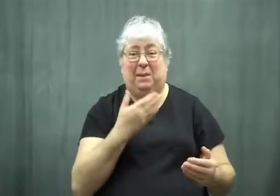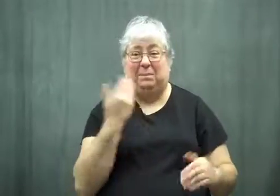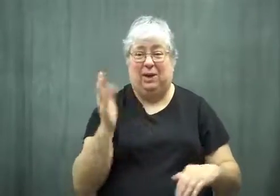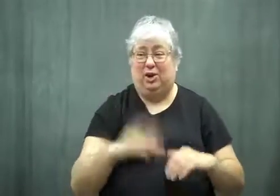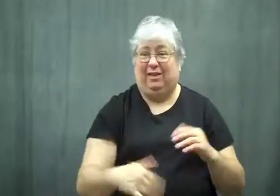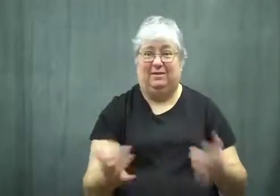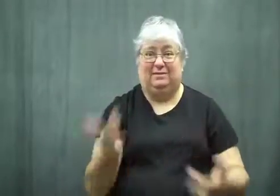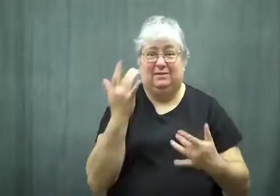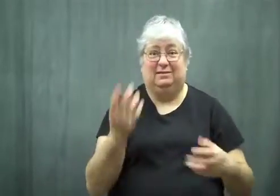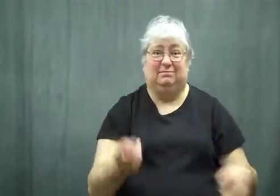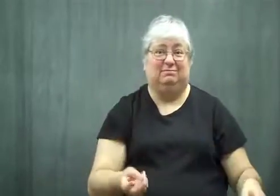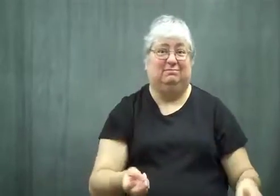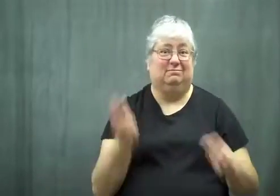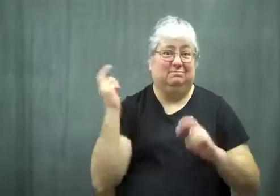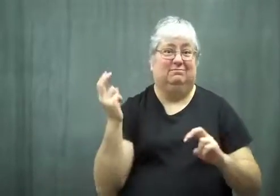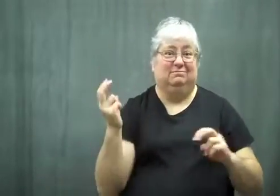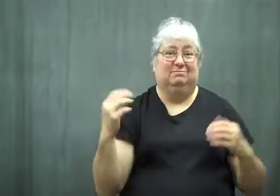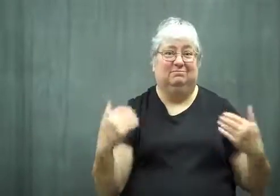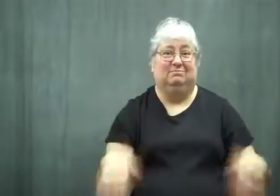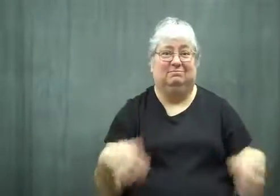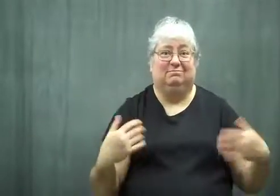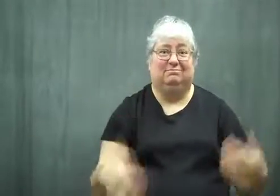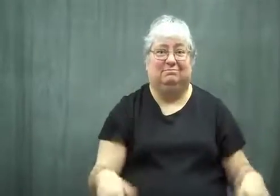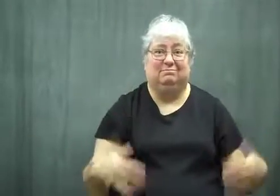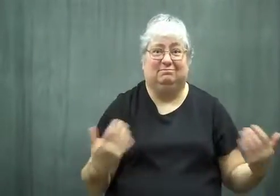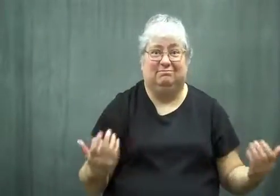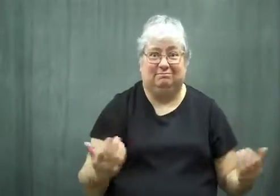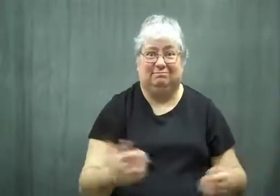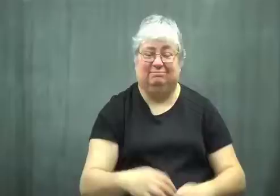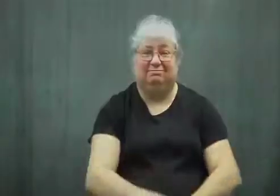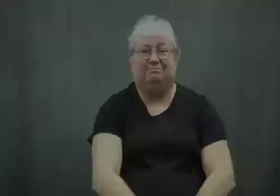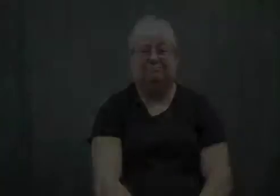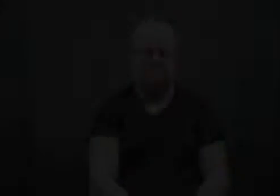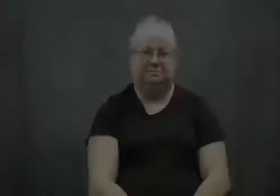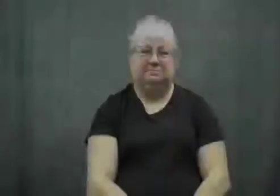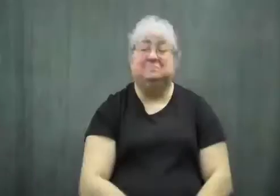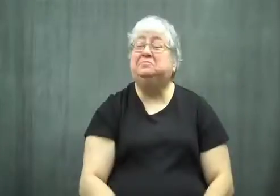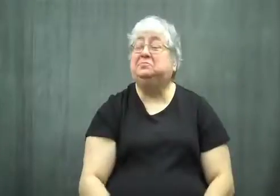But it's better than getting really sick from it.